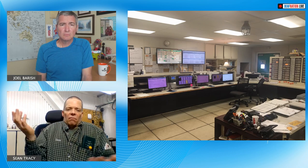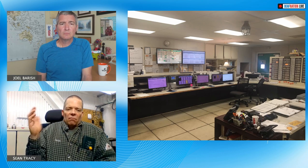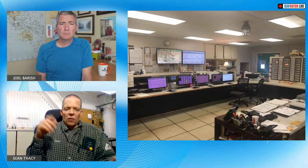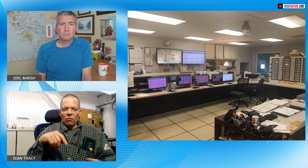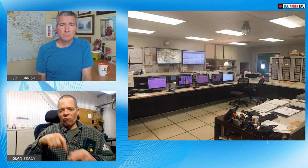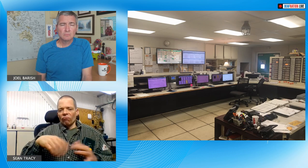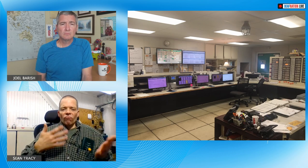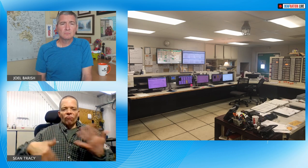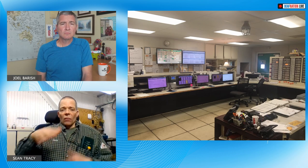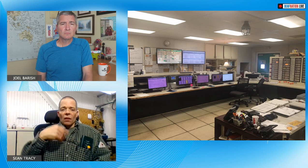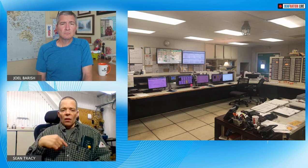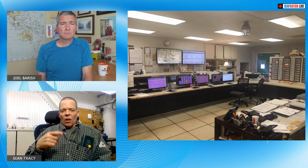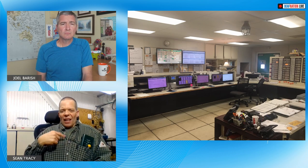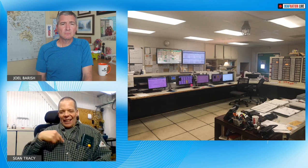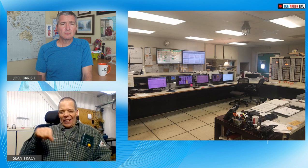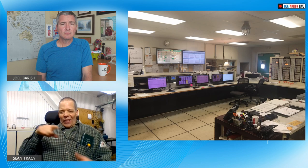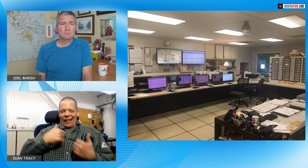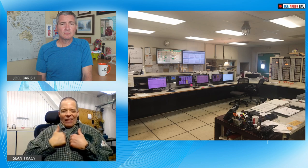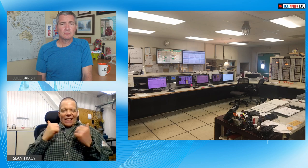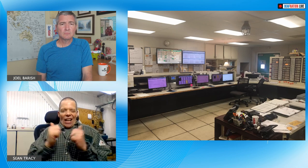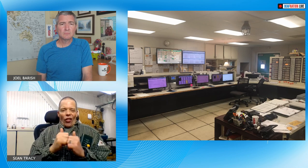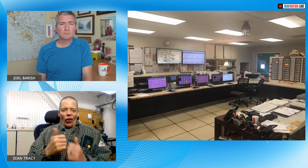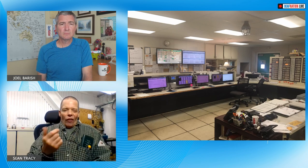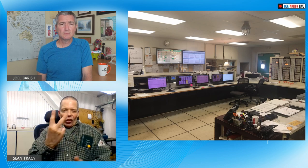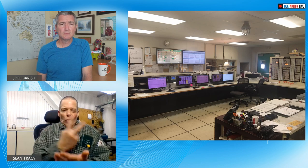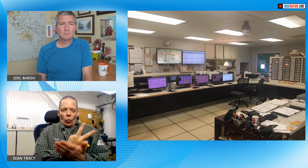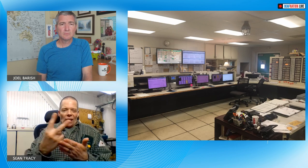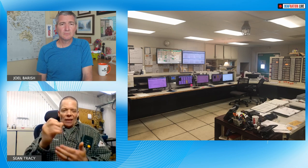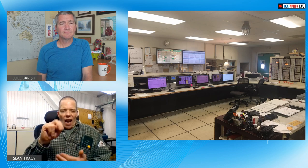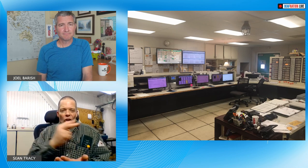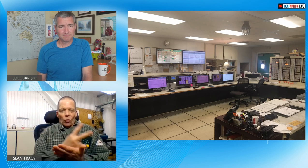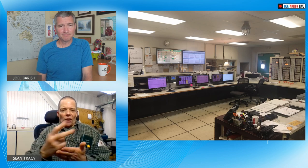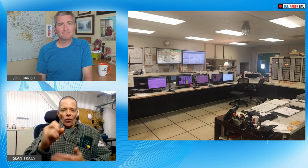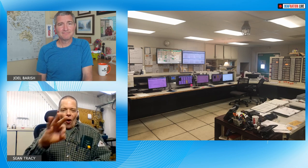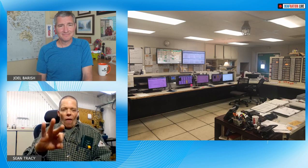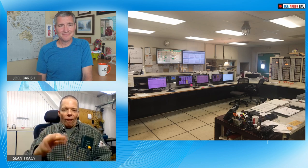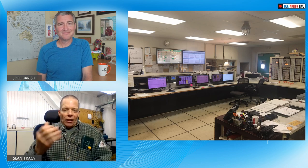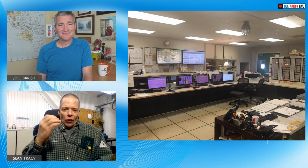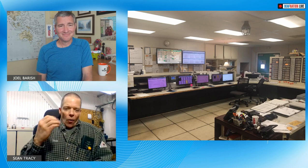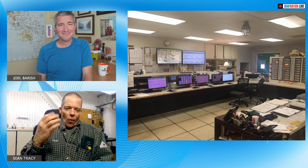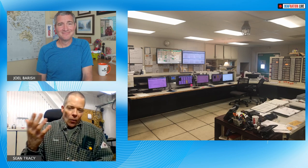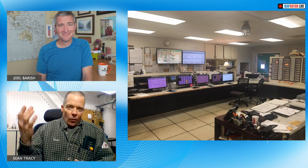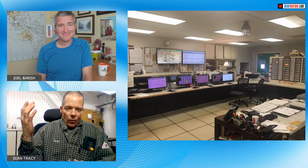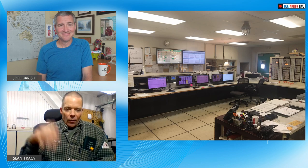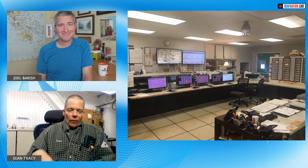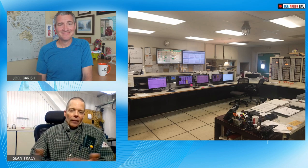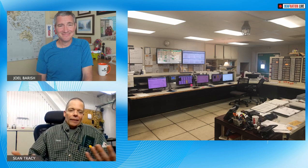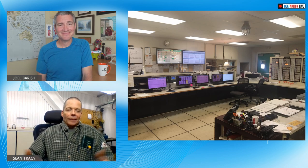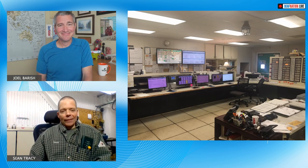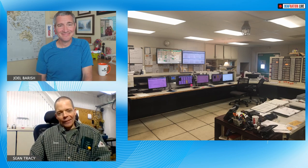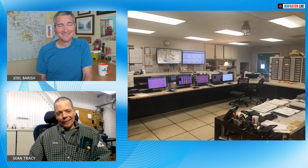We all live together for two weeks on, two weeks off, so yeah.